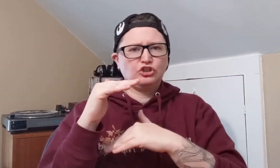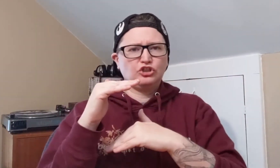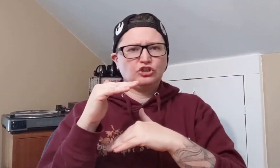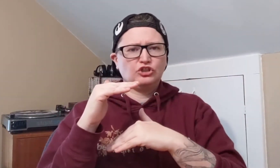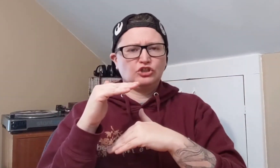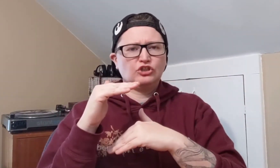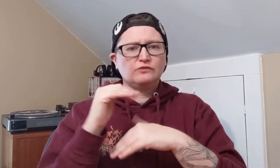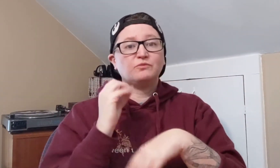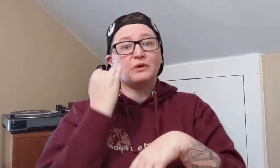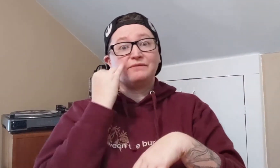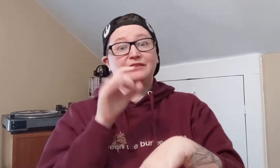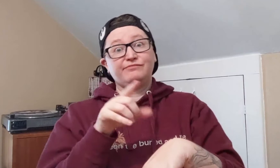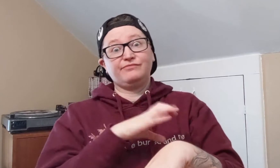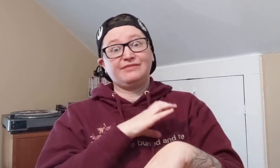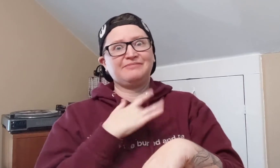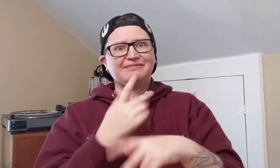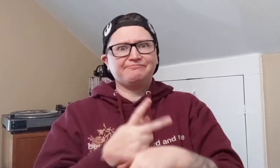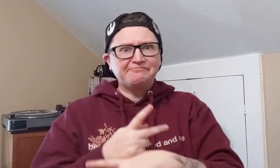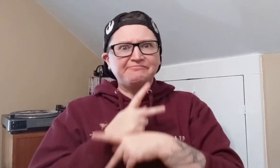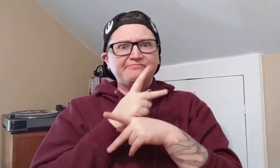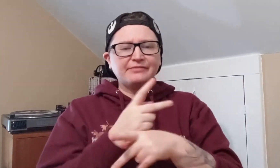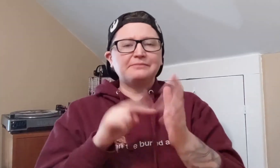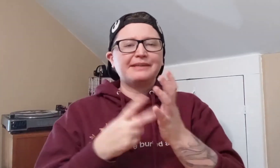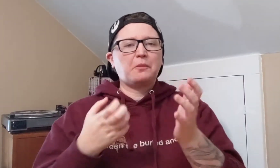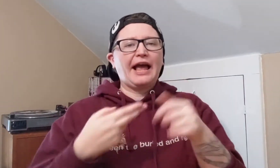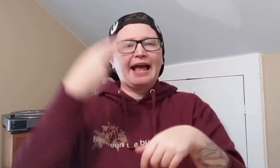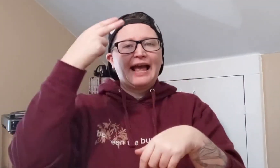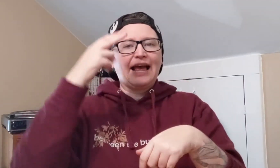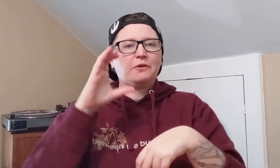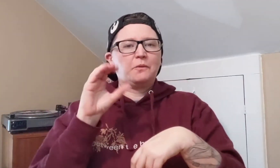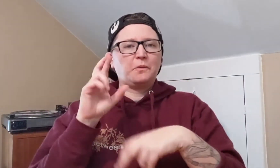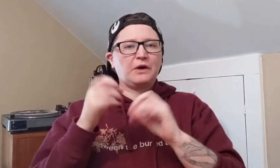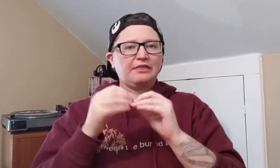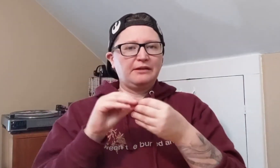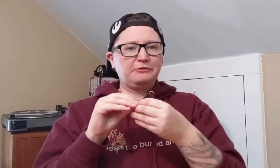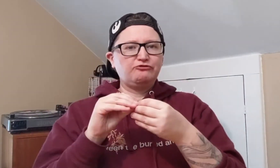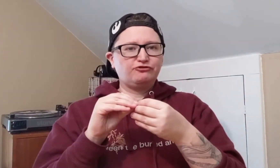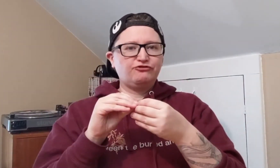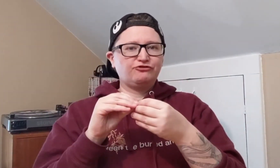so rolling something under and if your character is very careful then obviously you want a higher